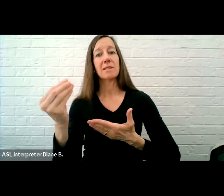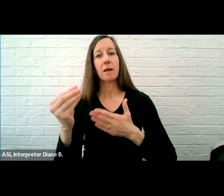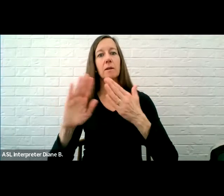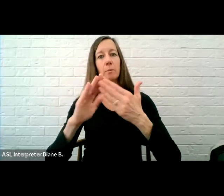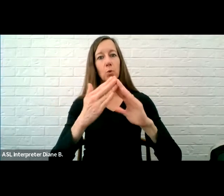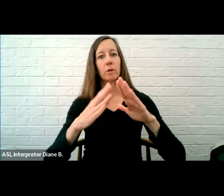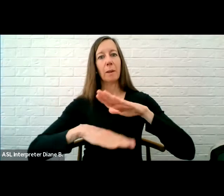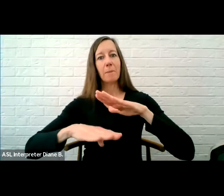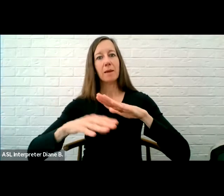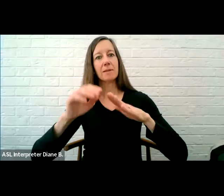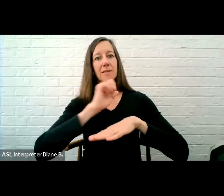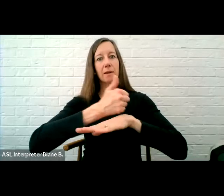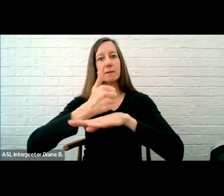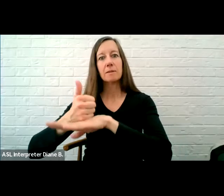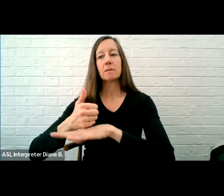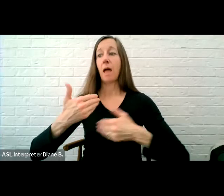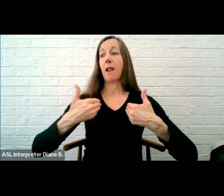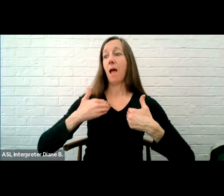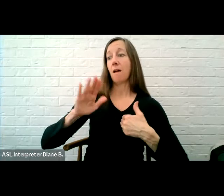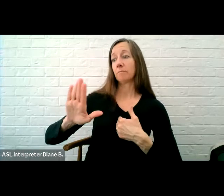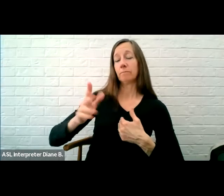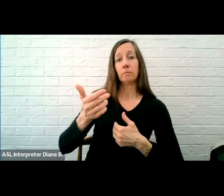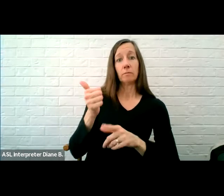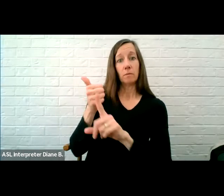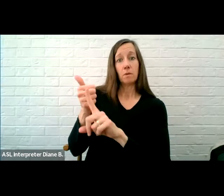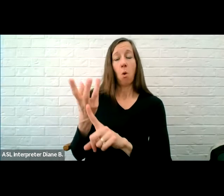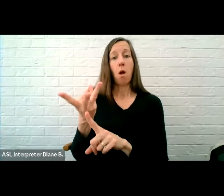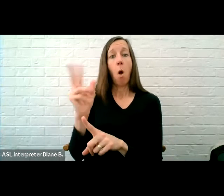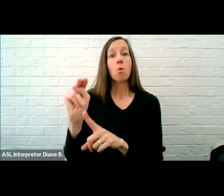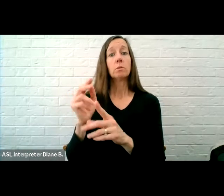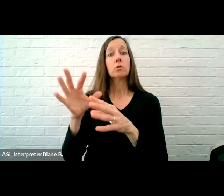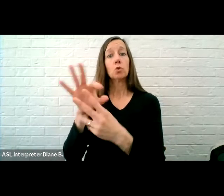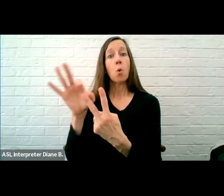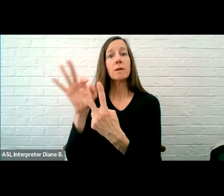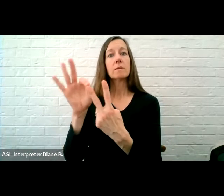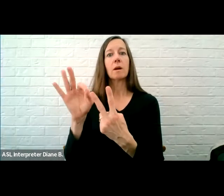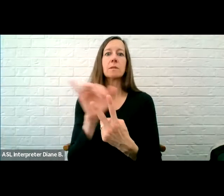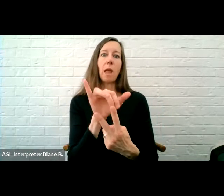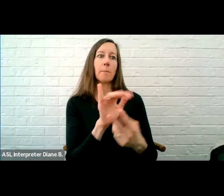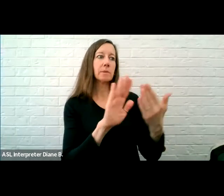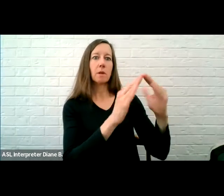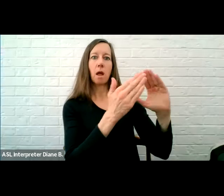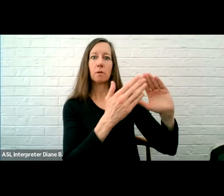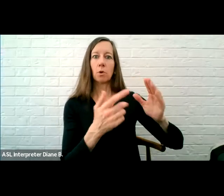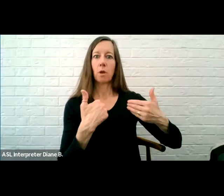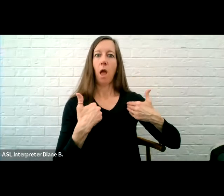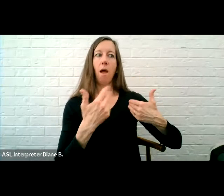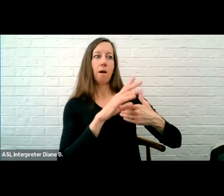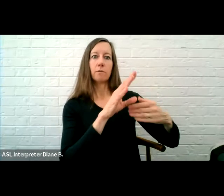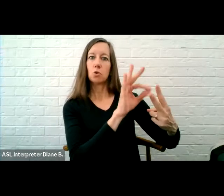privacy, and autonomy and choice, that the rest of the community has available to them. And so that's a really important piece of the puzzle, as we're thinking about